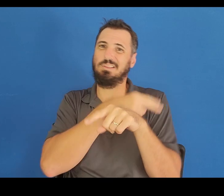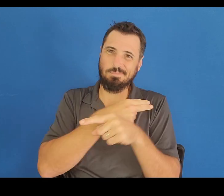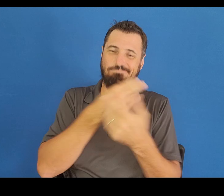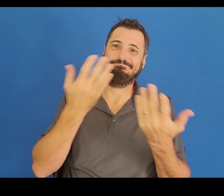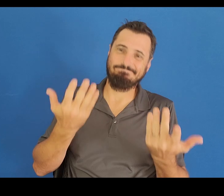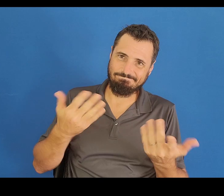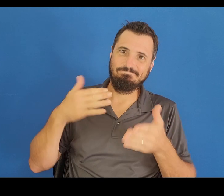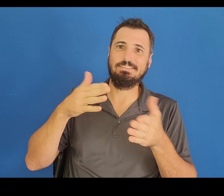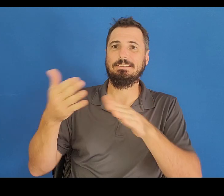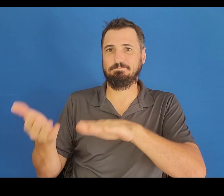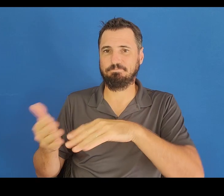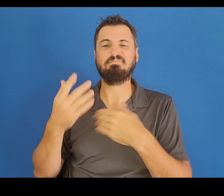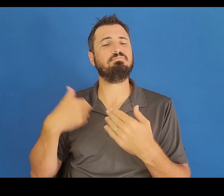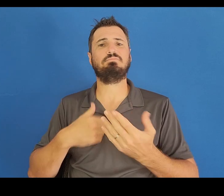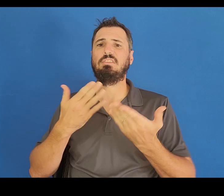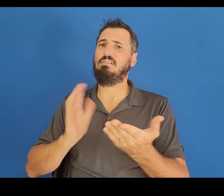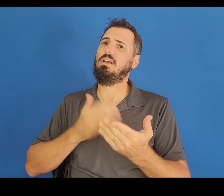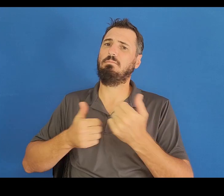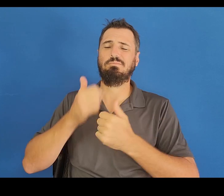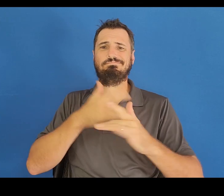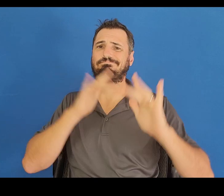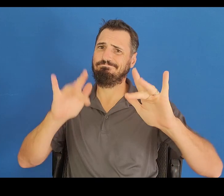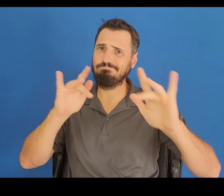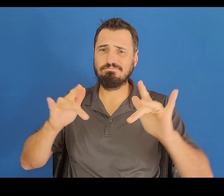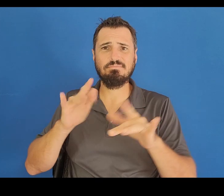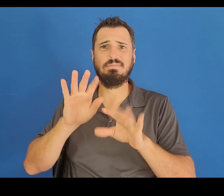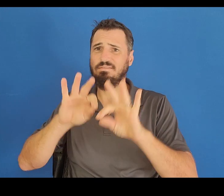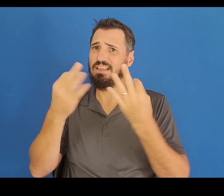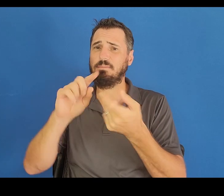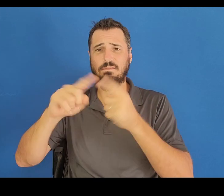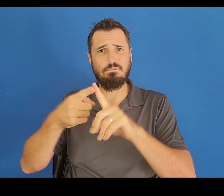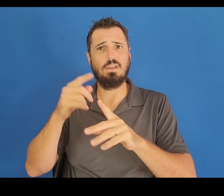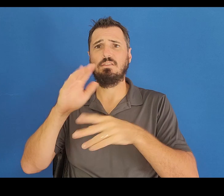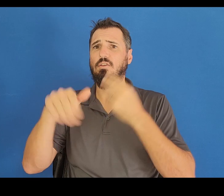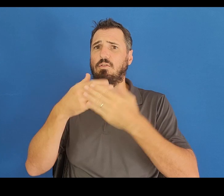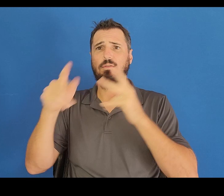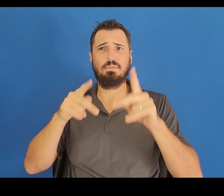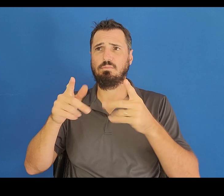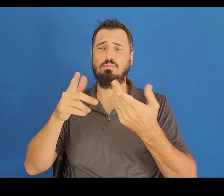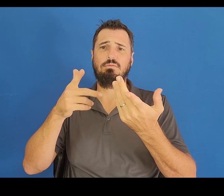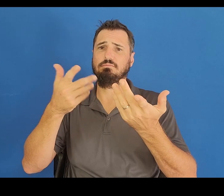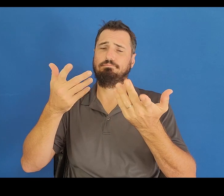We extend our sincere condolences to the family, friends, and loved ones of these individuals